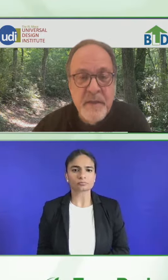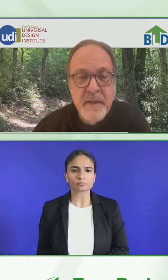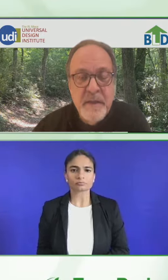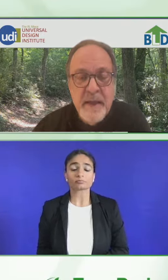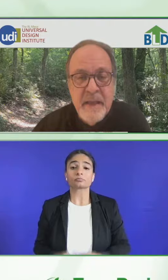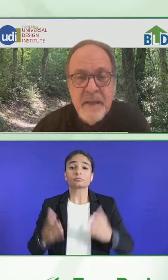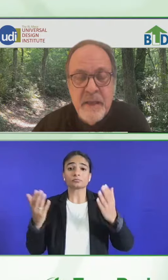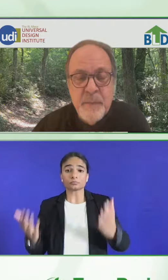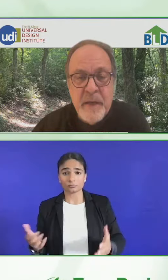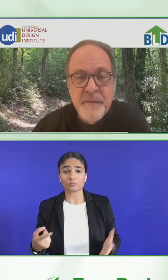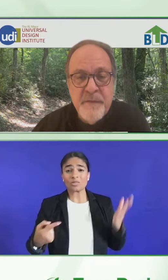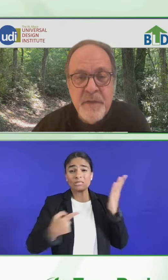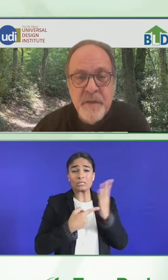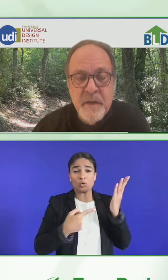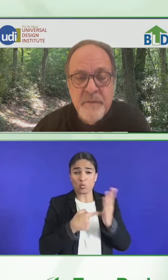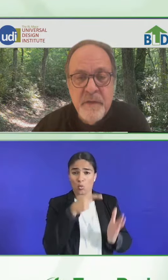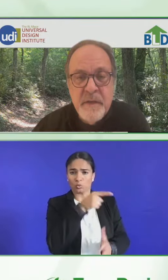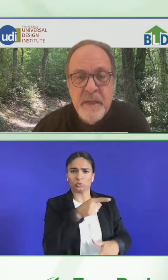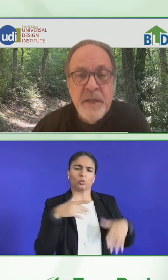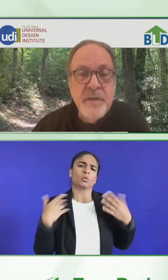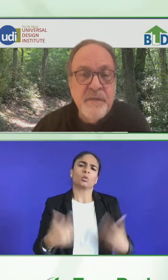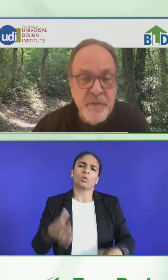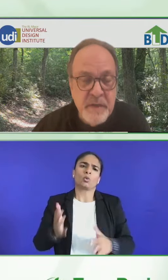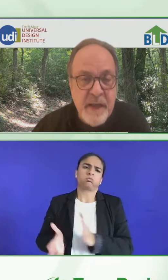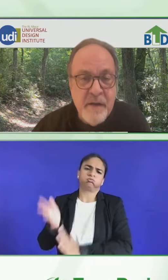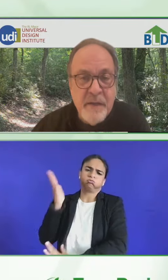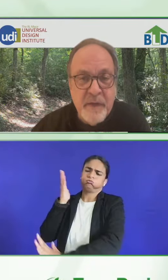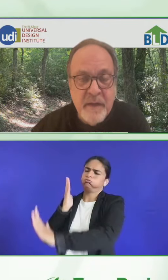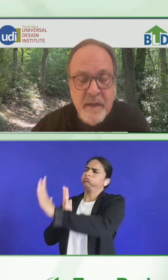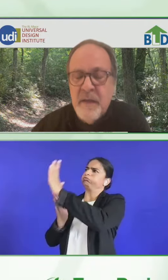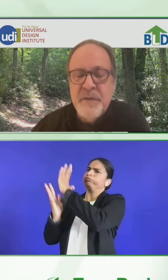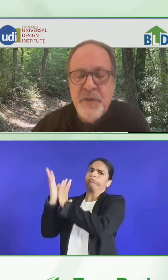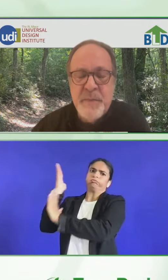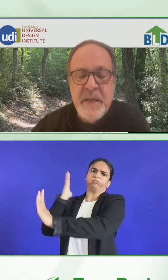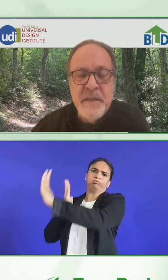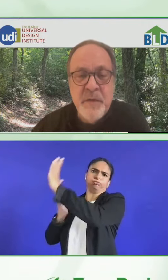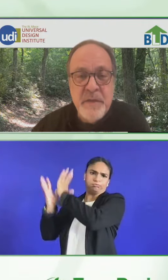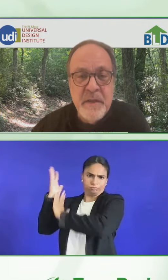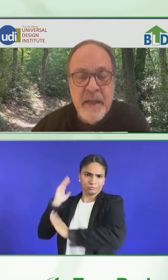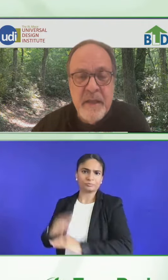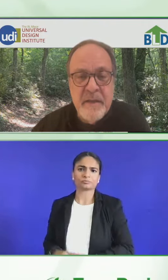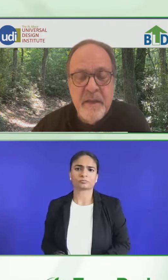And the benefits of ease-of-use and caregiving, ease-of-use and